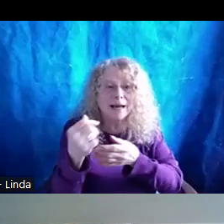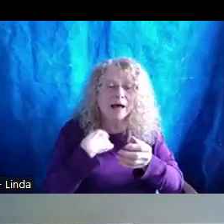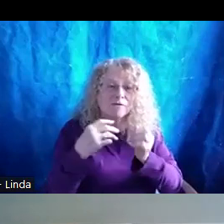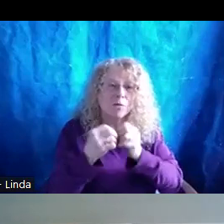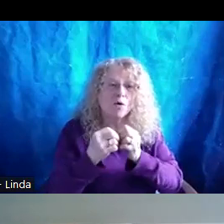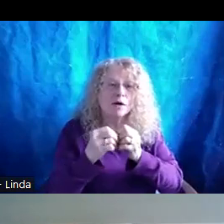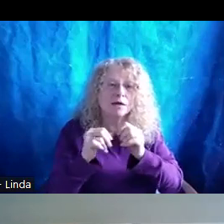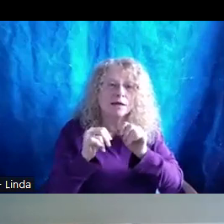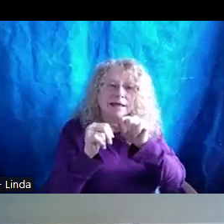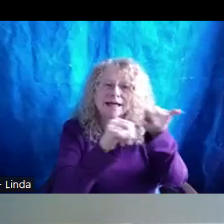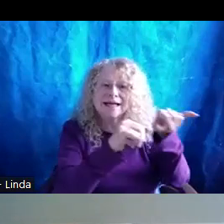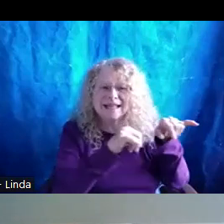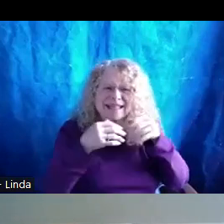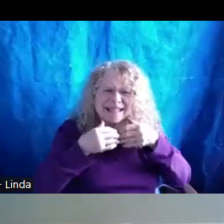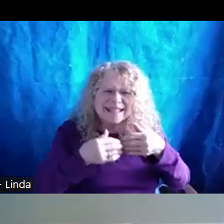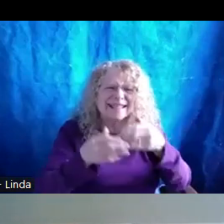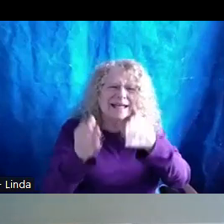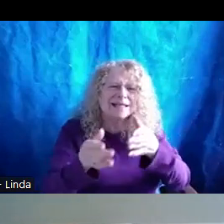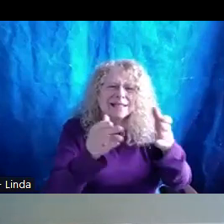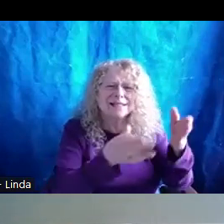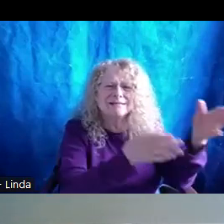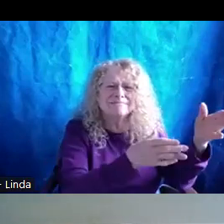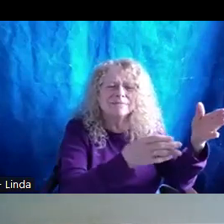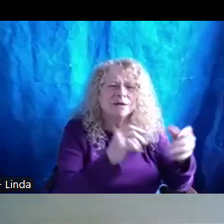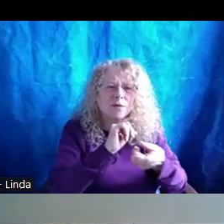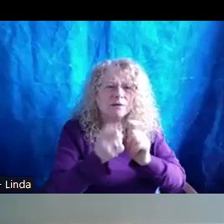IMPORTANT, SUCH GREAT IMPROVEMENT IN THE PROGRAM YOU DESERVE SO MUCH CREDIT FOR.